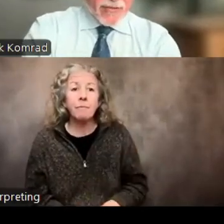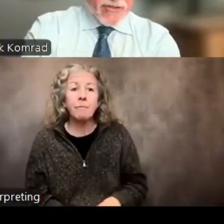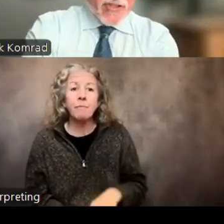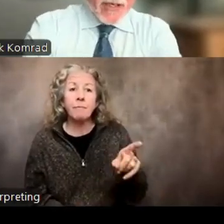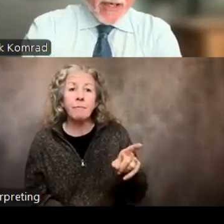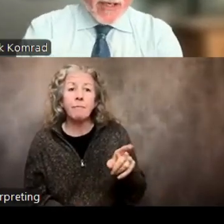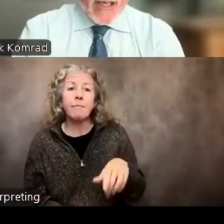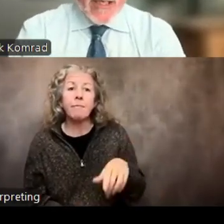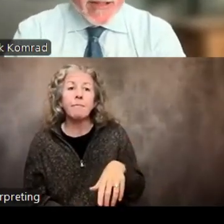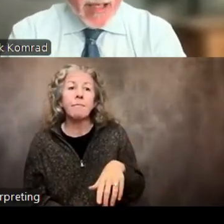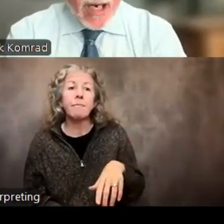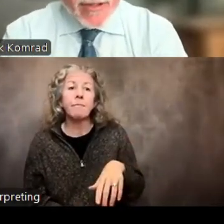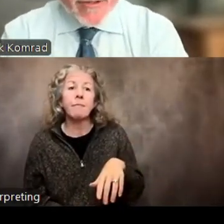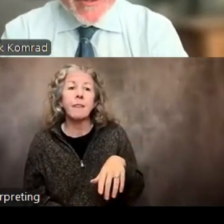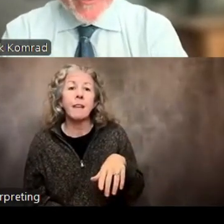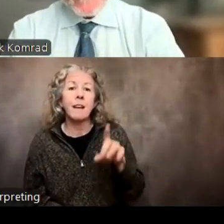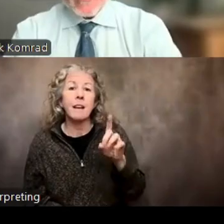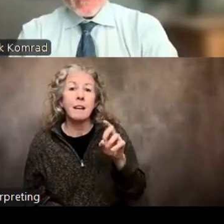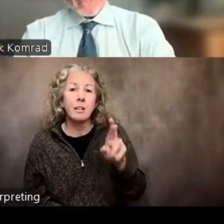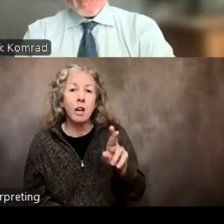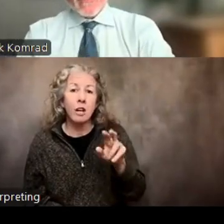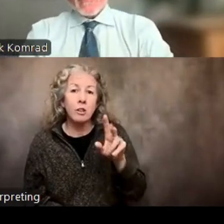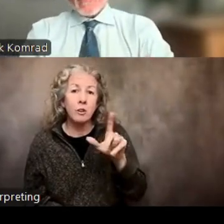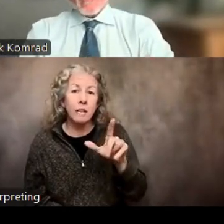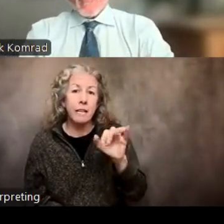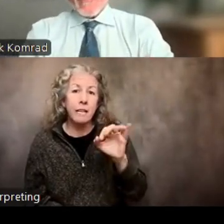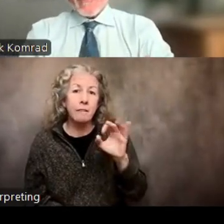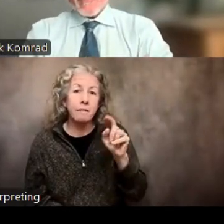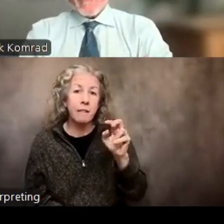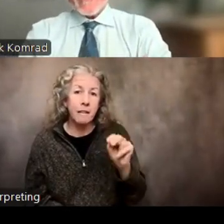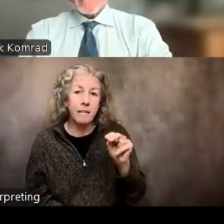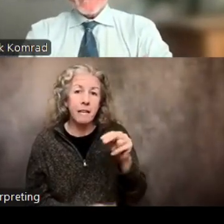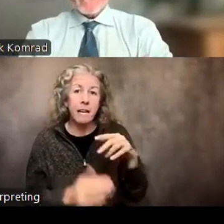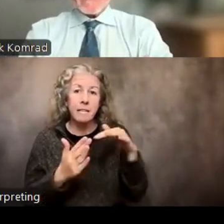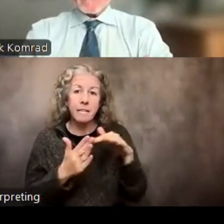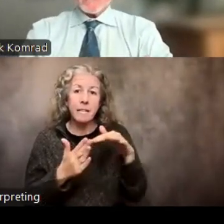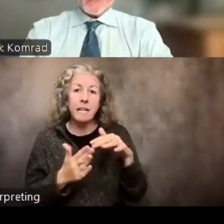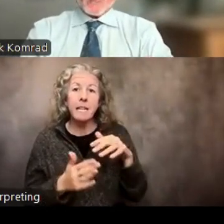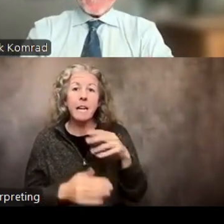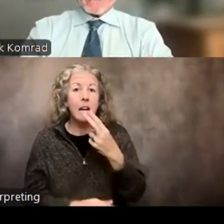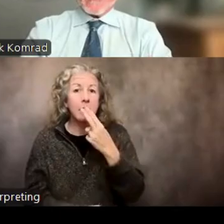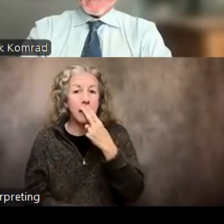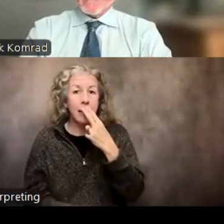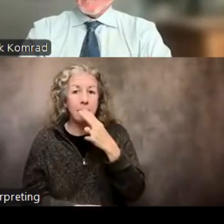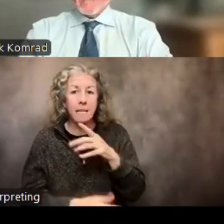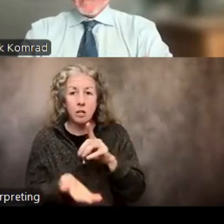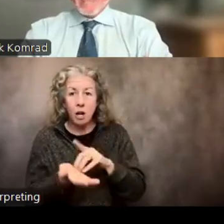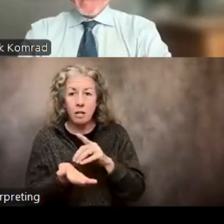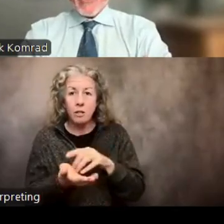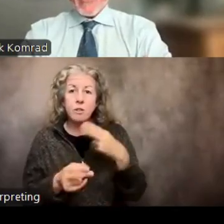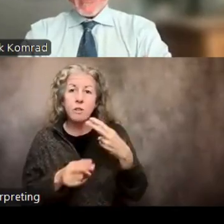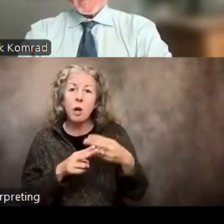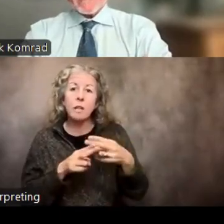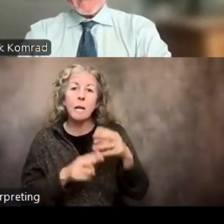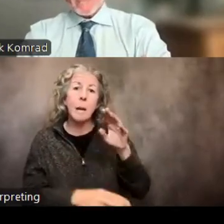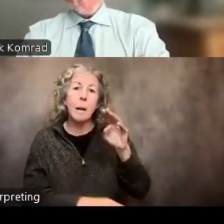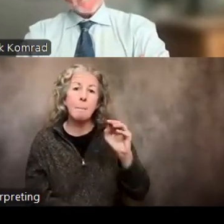who studied Nazi doctors termed the coin coined the term, excuse me, malignant normality, the imposition on society of a set